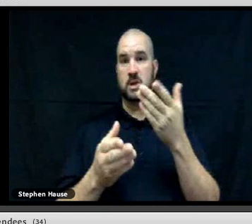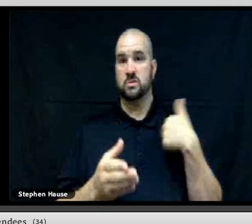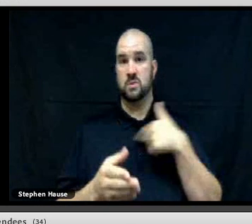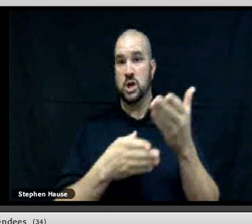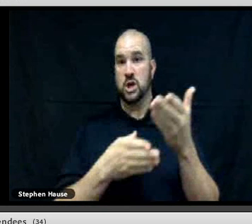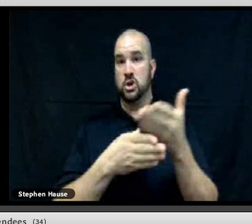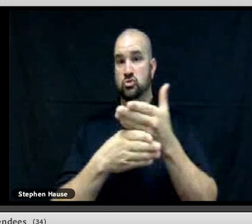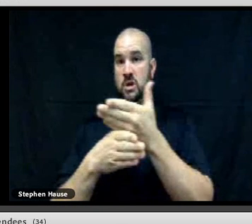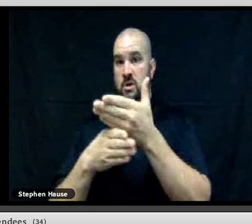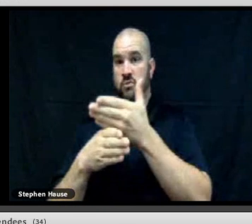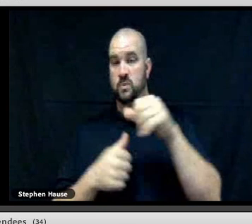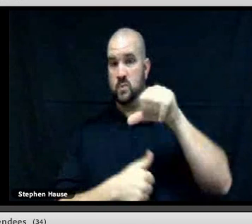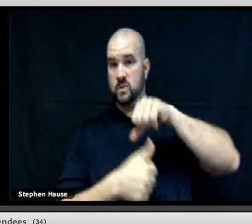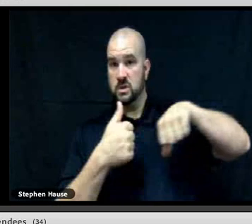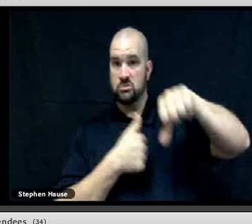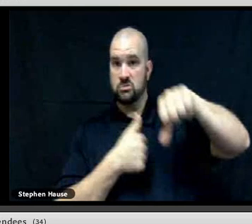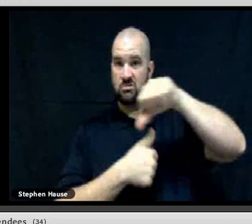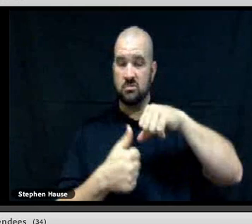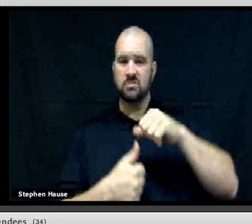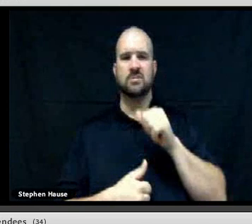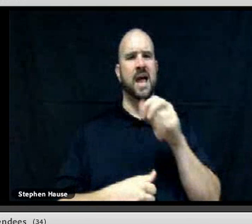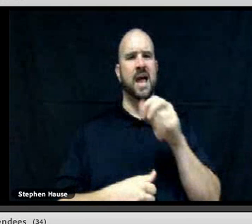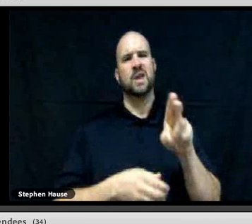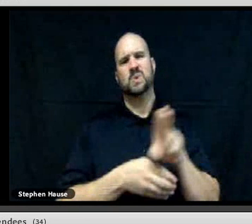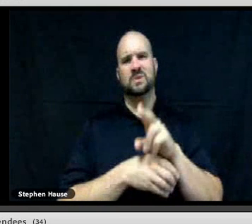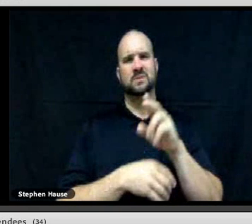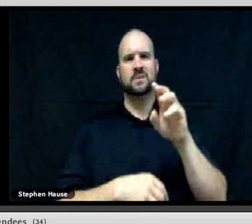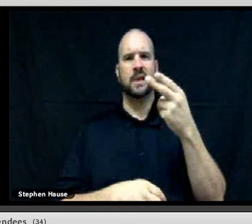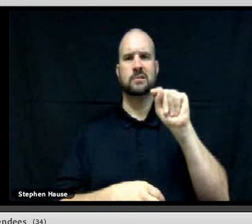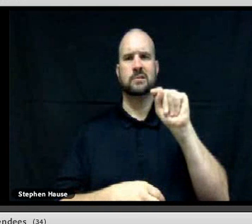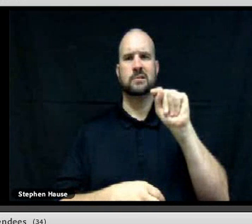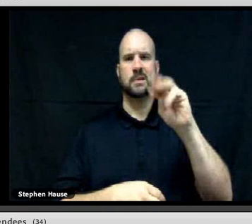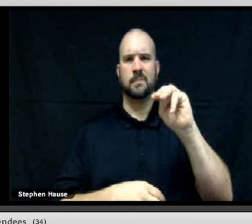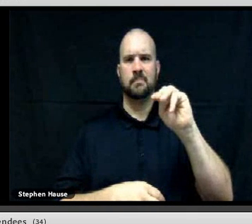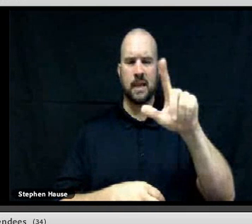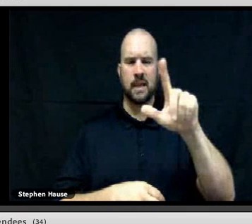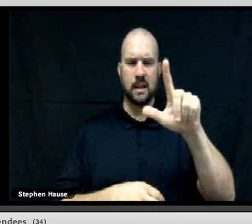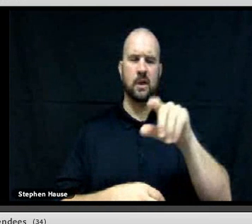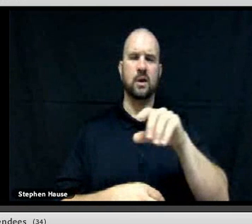HTML or CSS in your XML records and things like that.